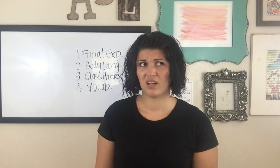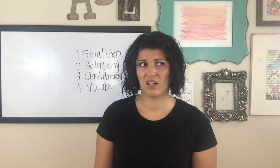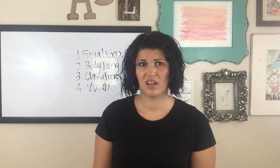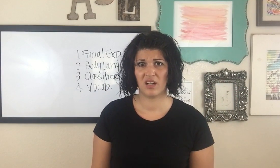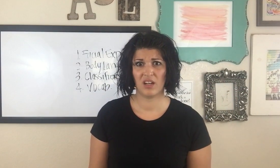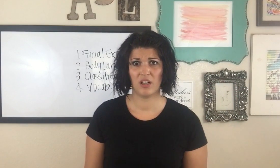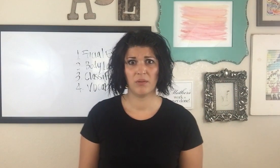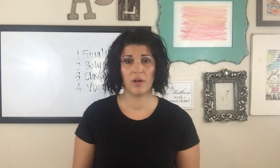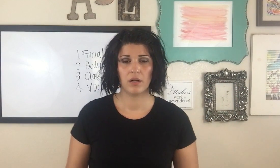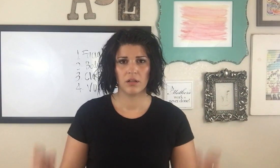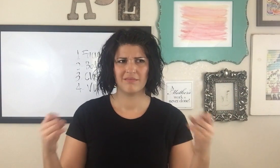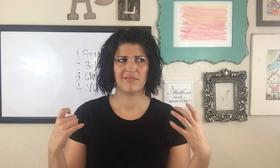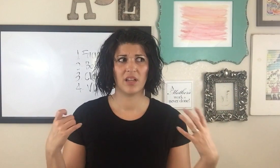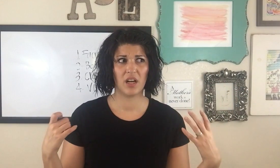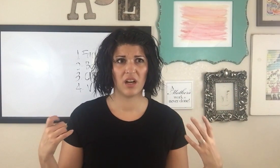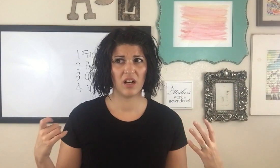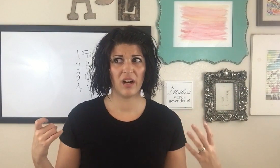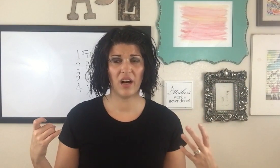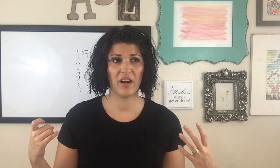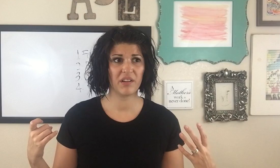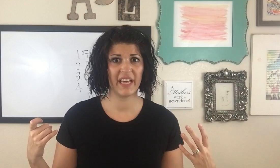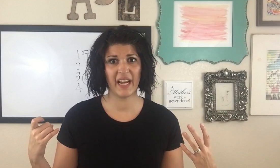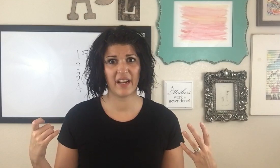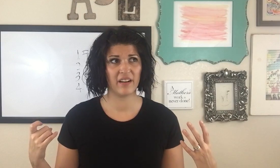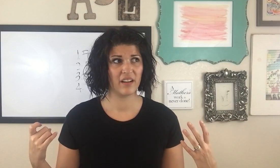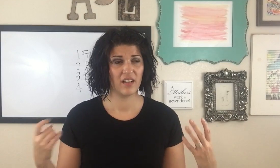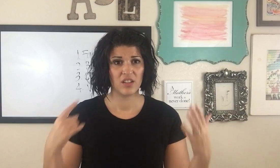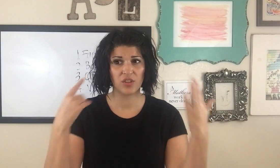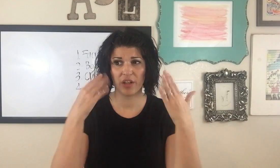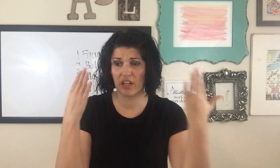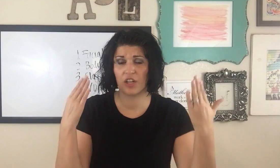um, I don't get it. So you're,